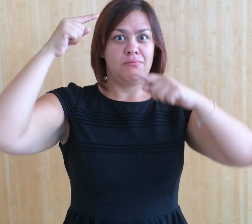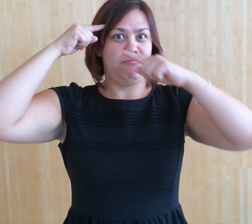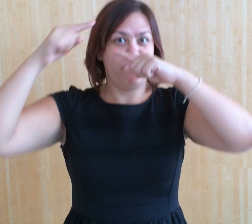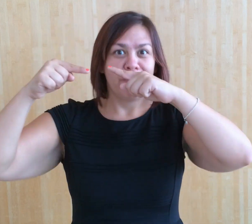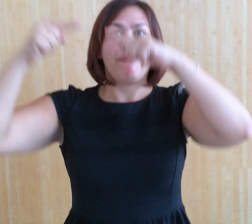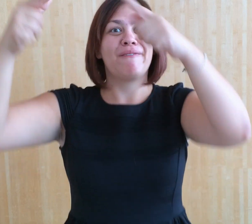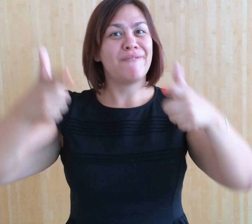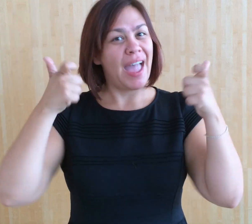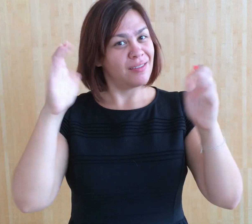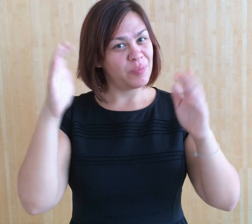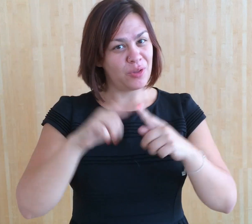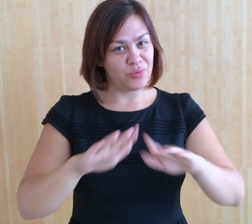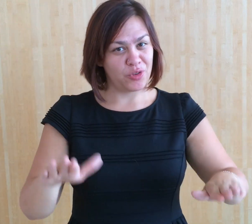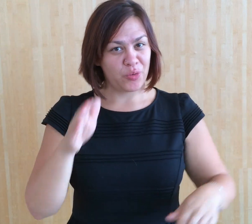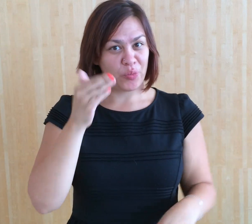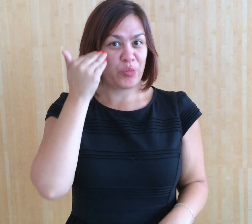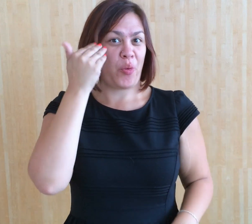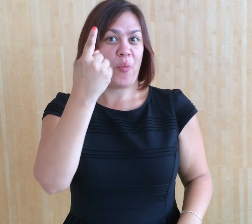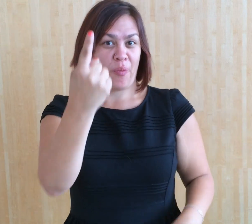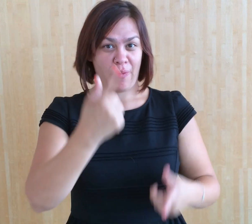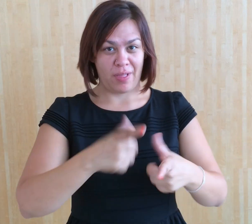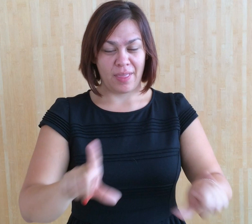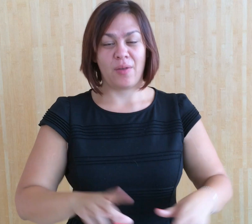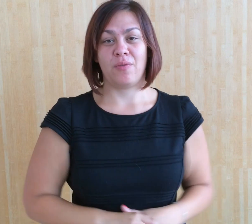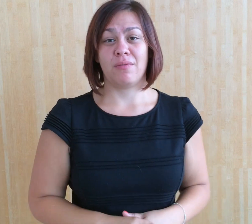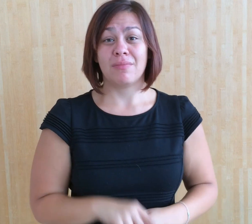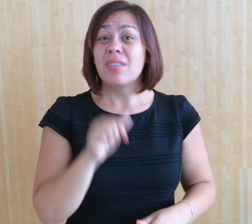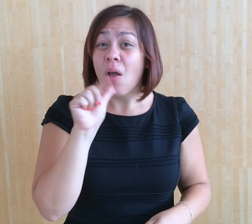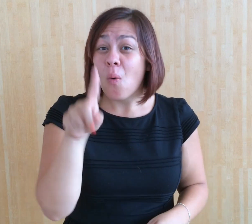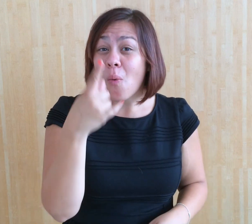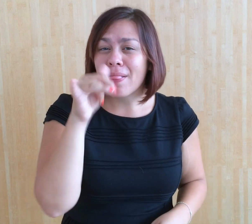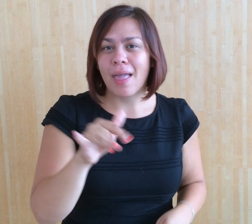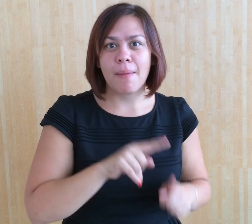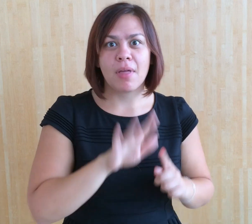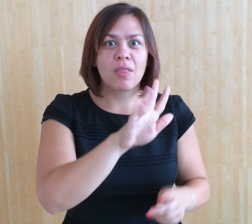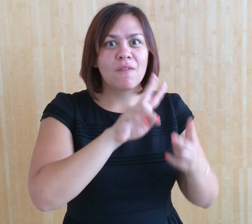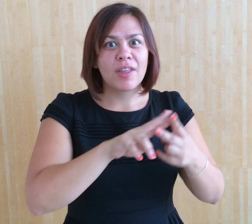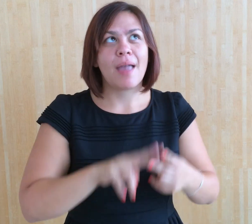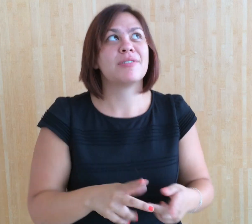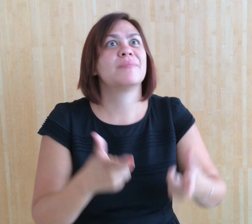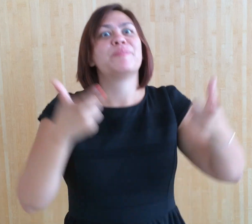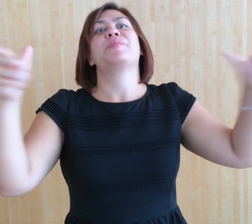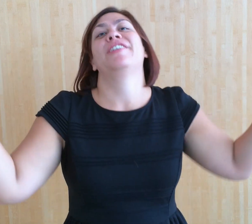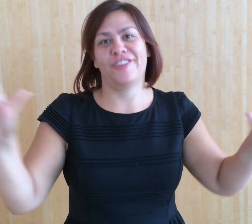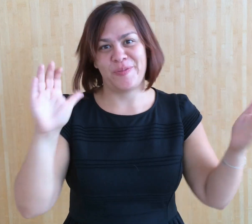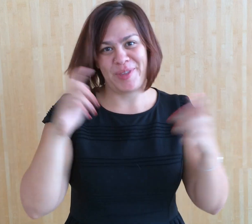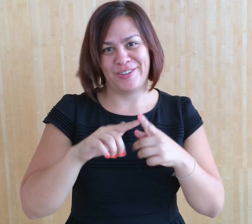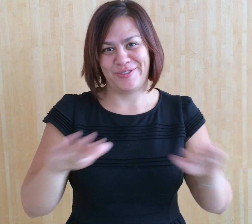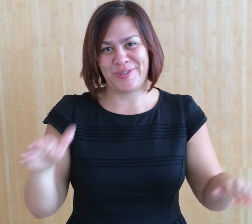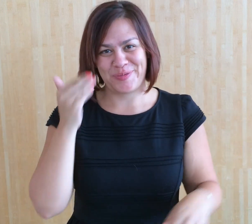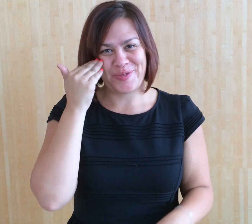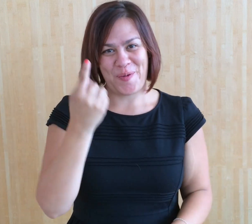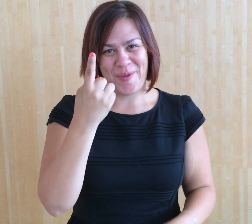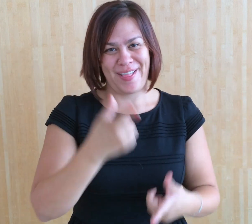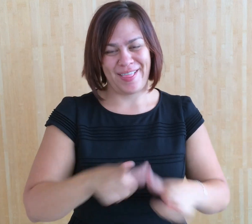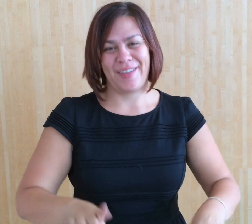Compared to children who only know one language. Not only that, but they have an extensive vocabulary compared to monolinguals.